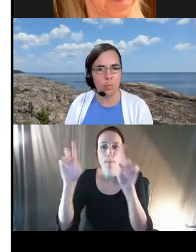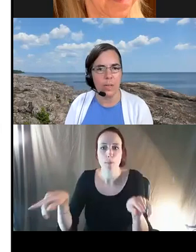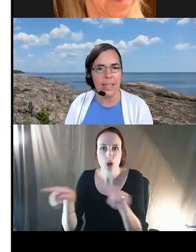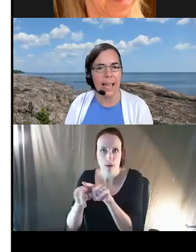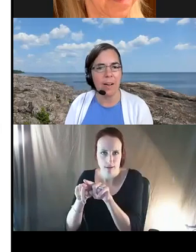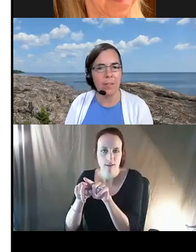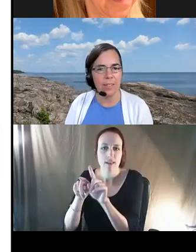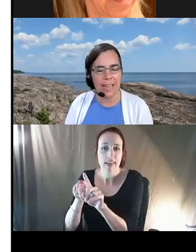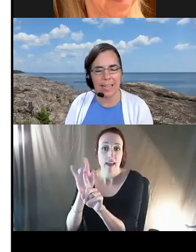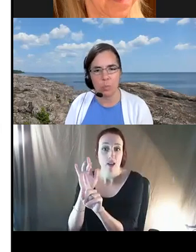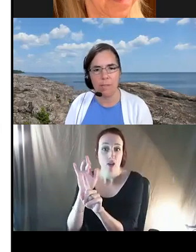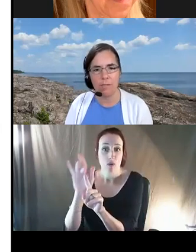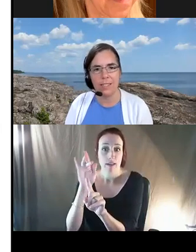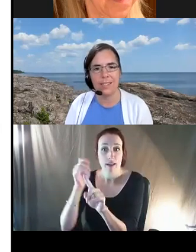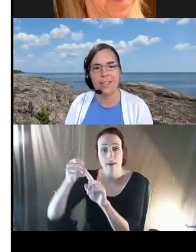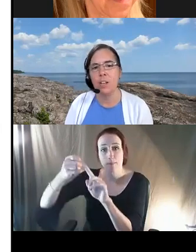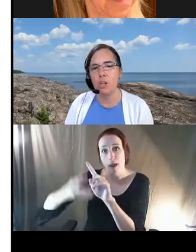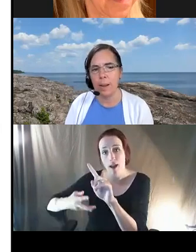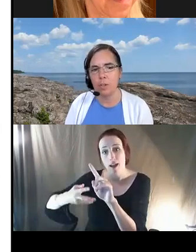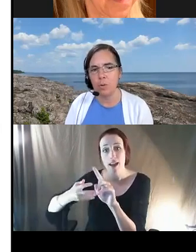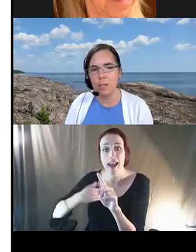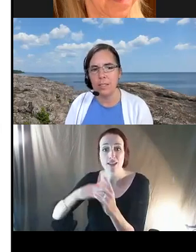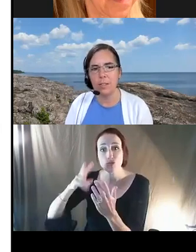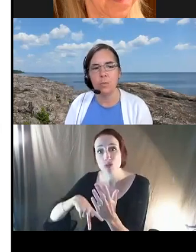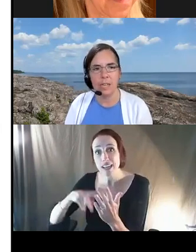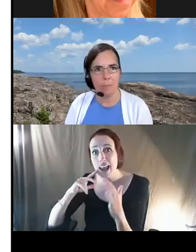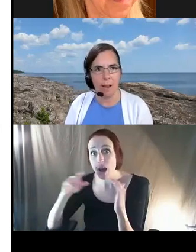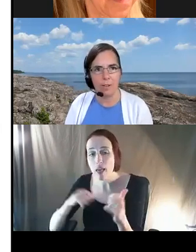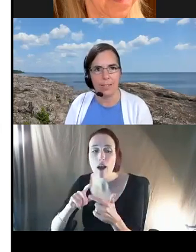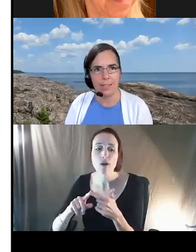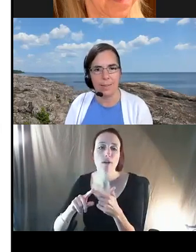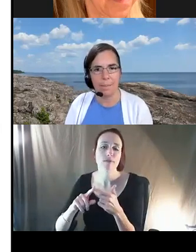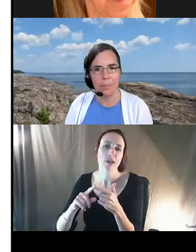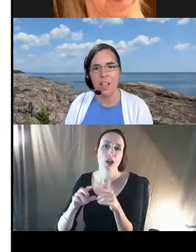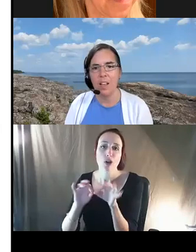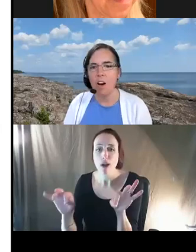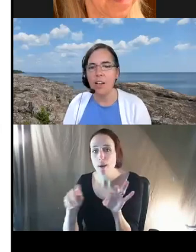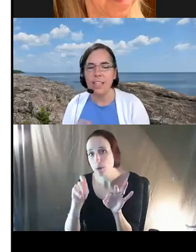It's read aloud, text preference, reading preferences.